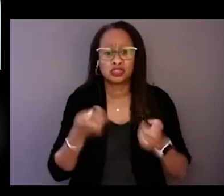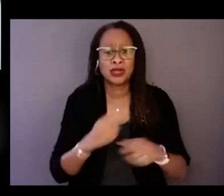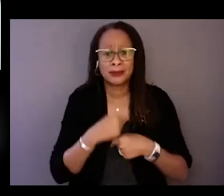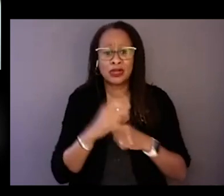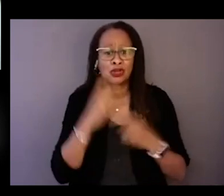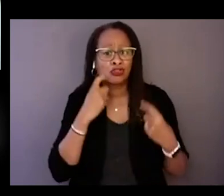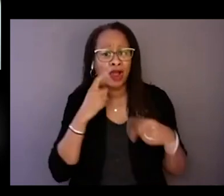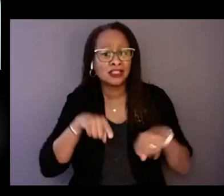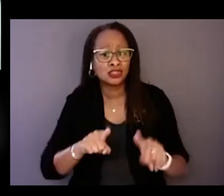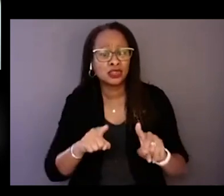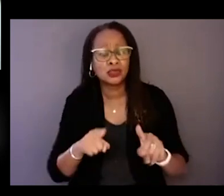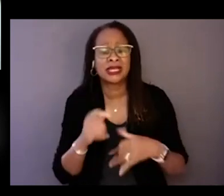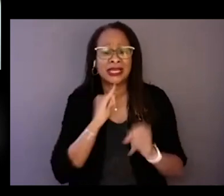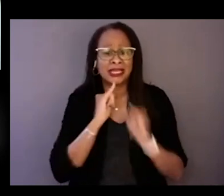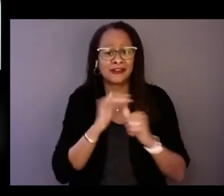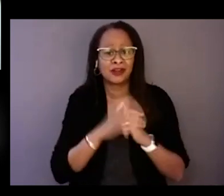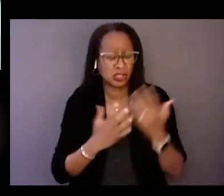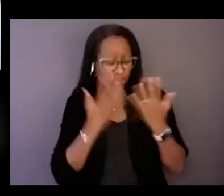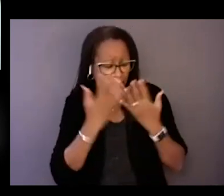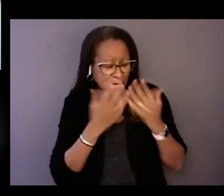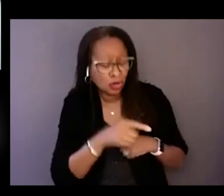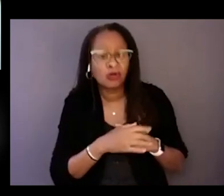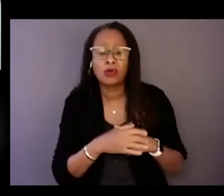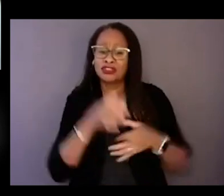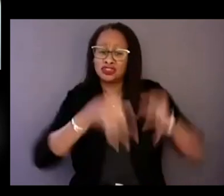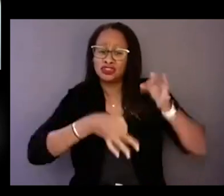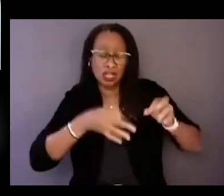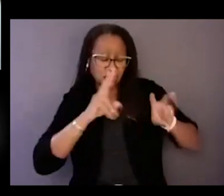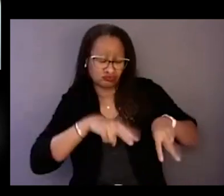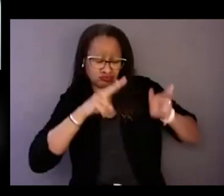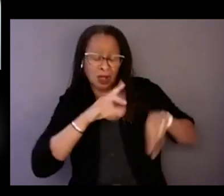or shamed her or judged her. It's amazing to look back at the fact